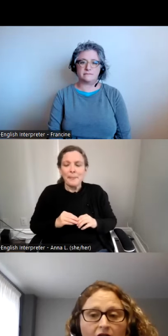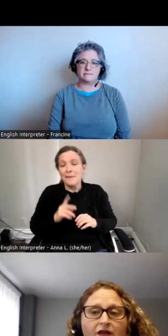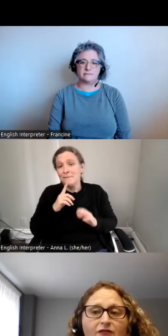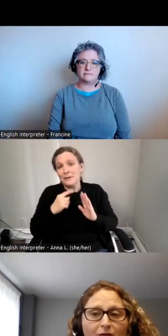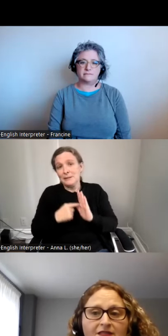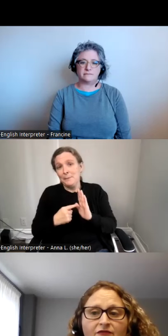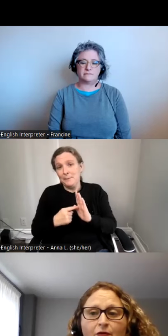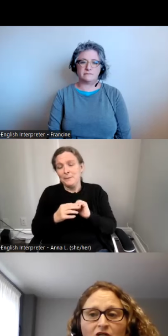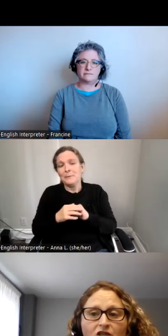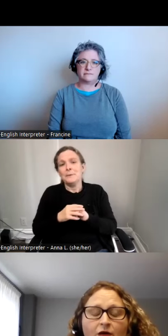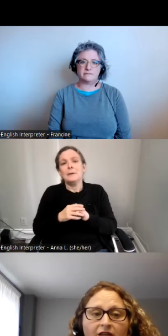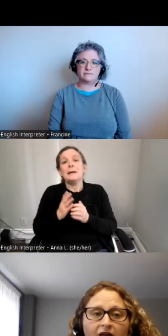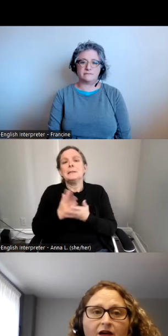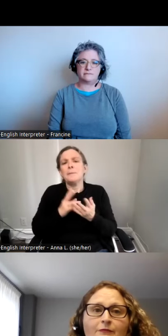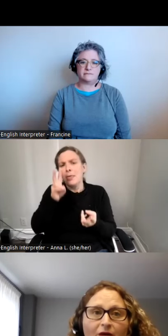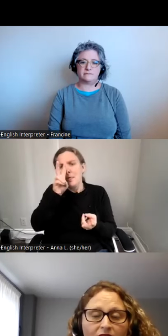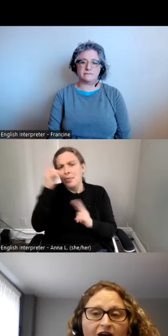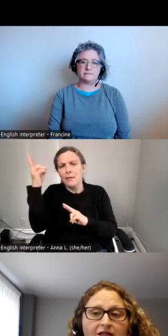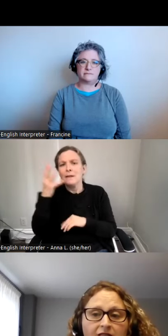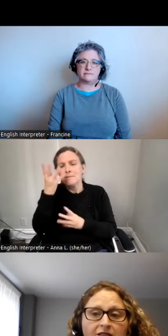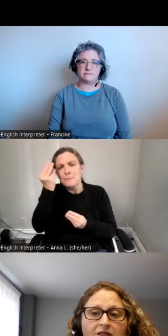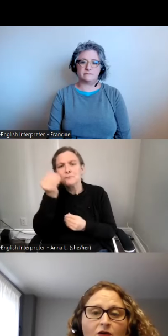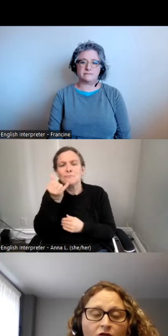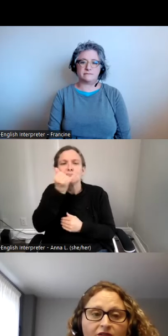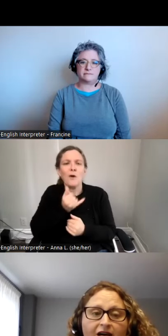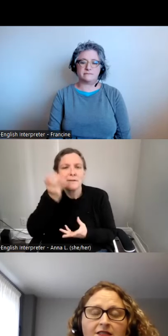why people are hesitant to even entertain the idea of